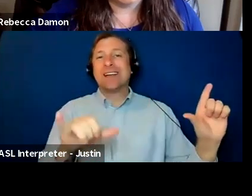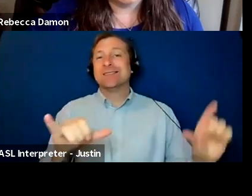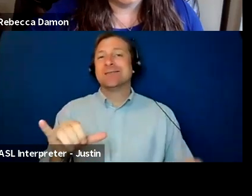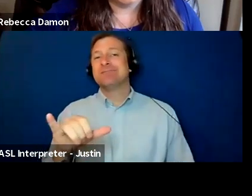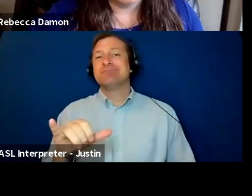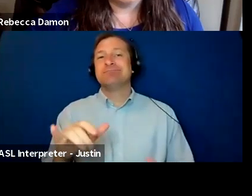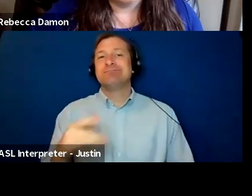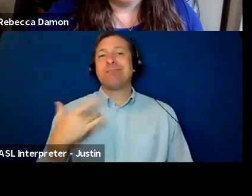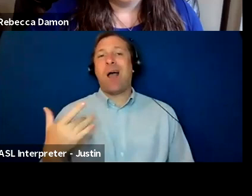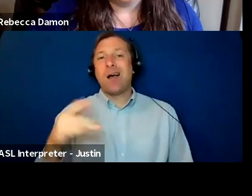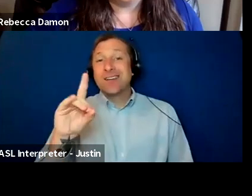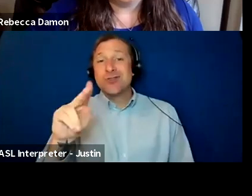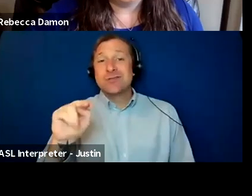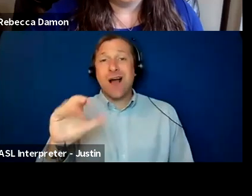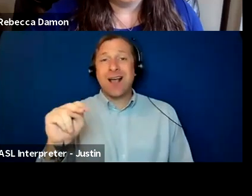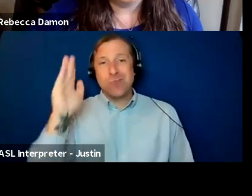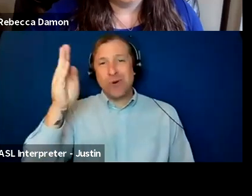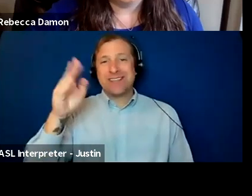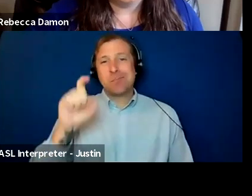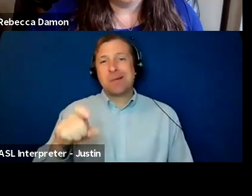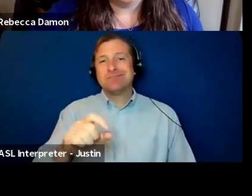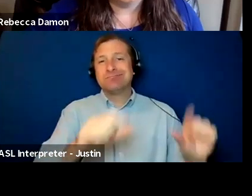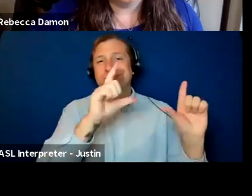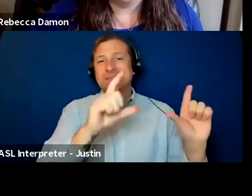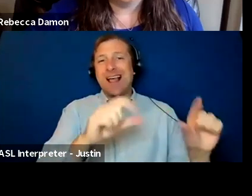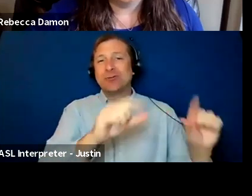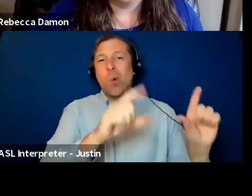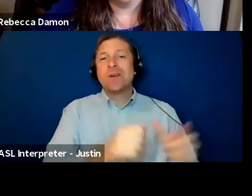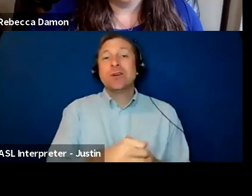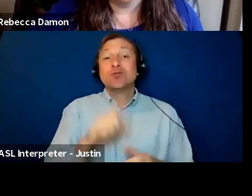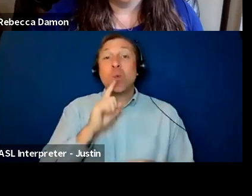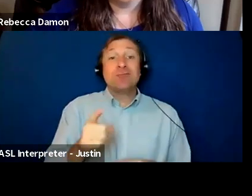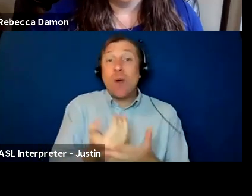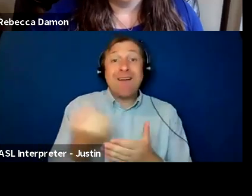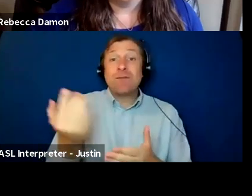but I do want to just note that throughout everything that we're talking about,